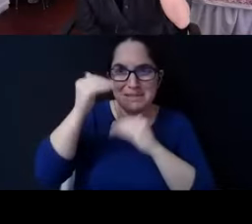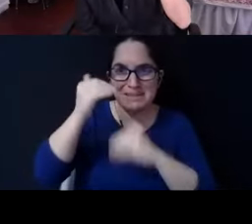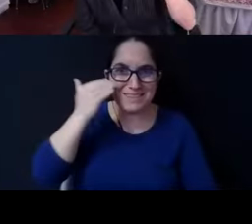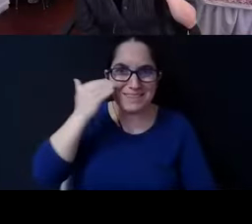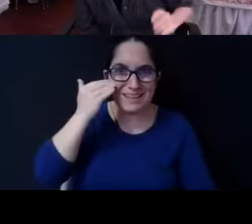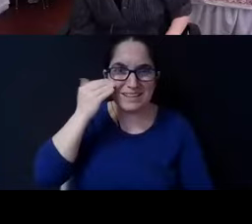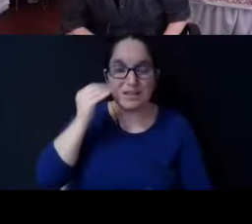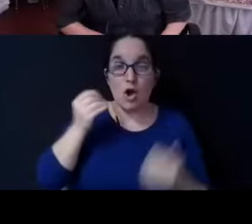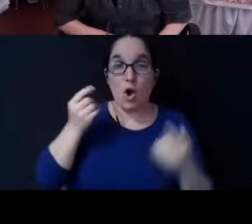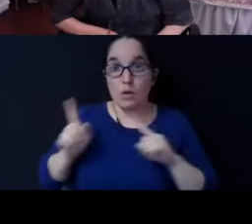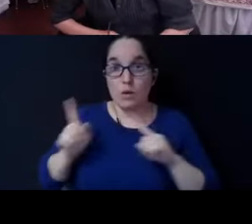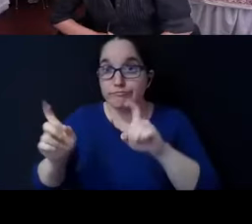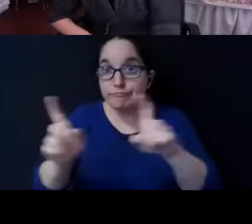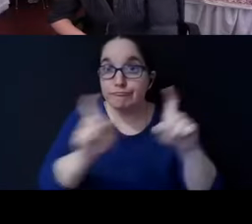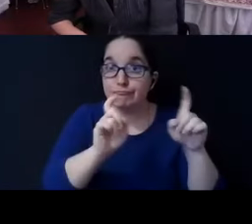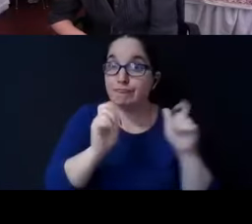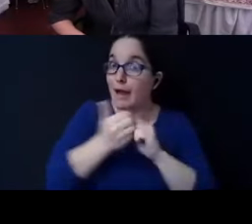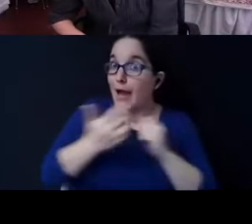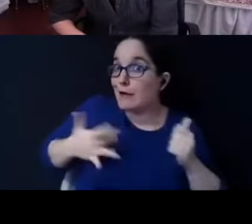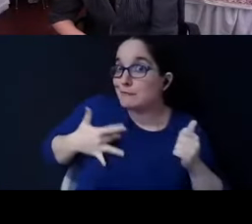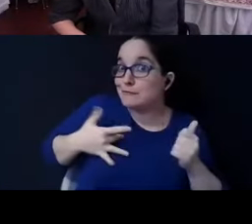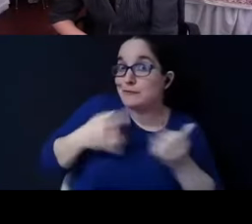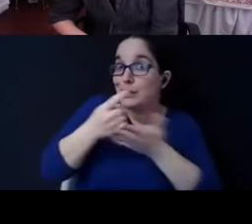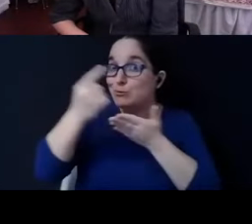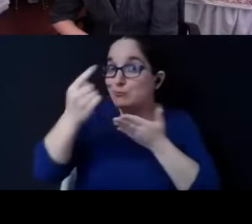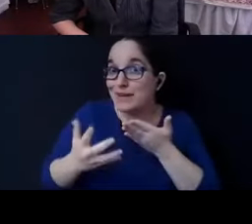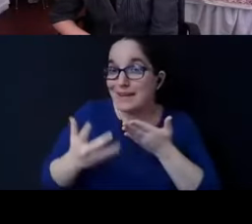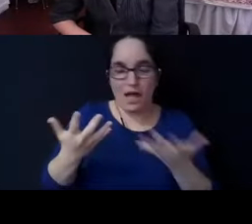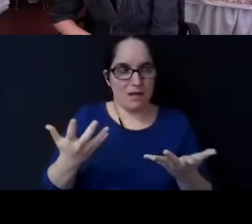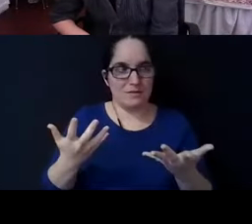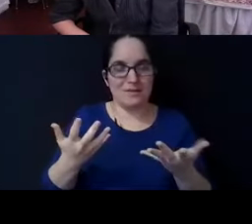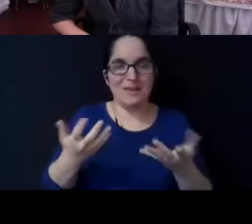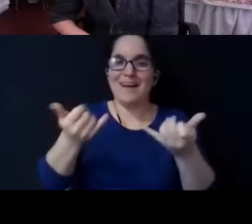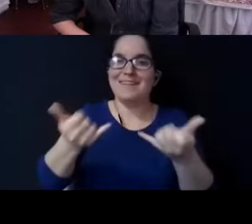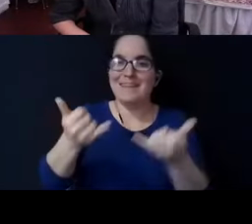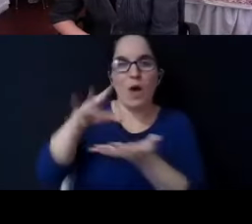doing, you know, how's everyone's weekends, you know, we're all learning from each other.